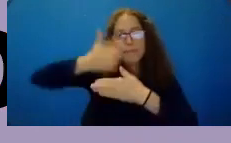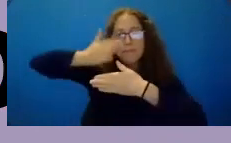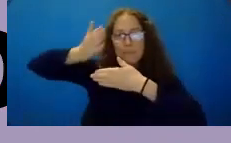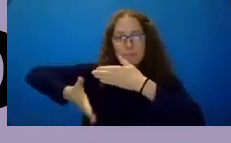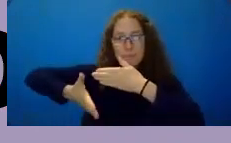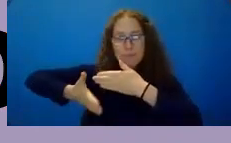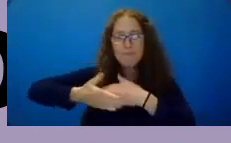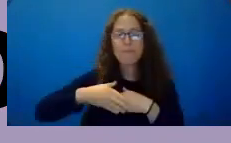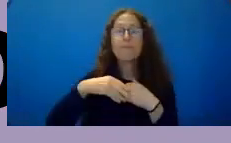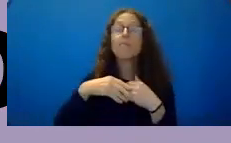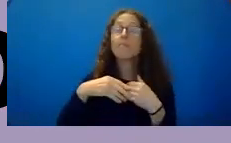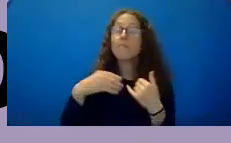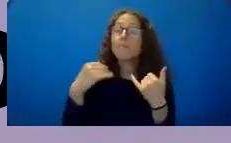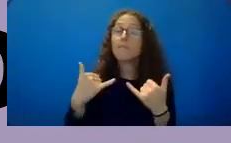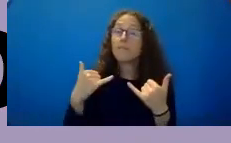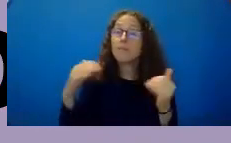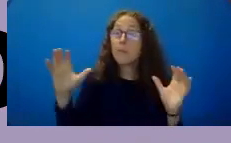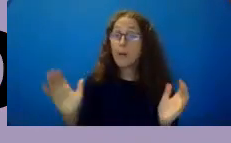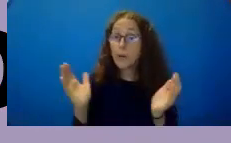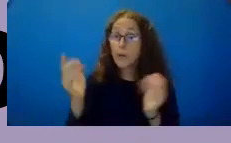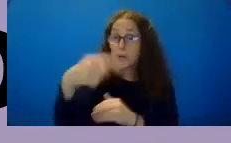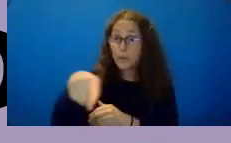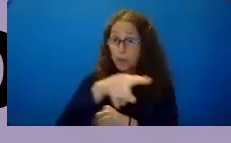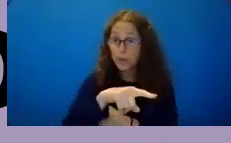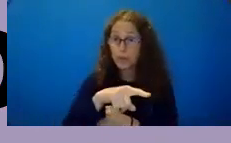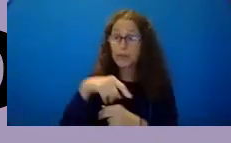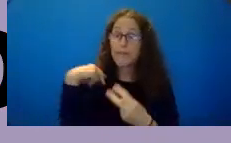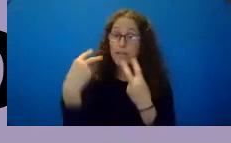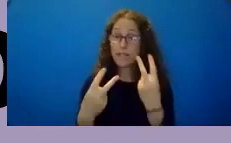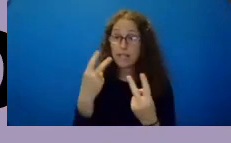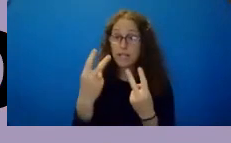THAN $4 MILLION TOTAL OPERATING BUDGET. NEXT SLIDE